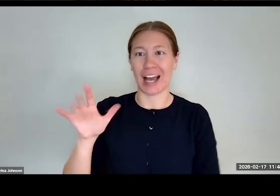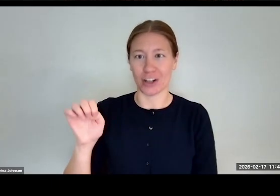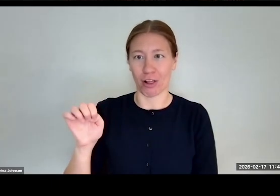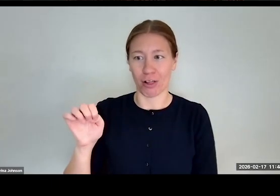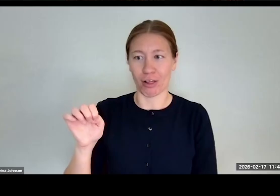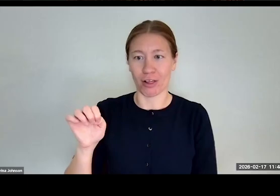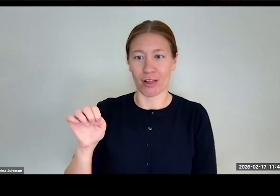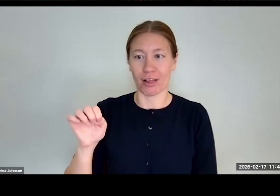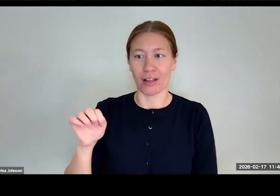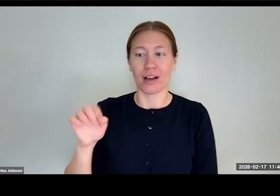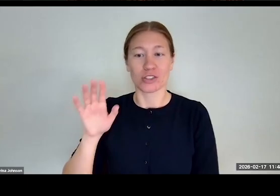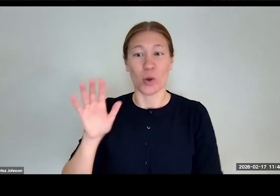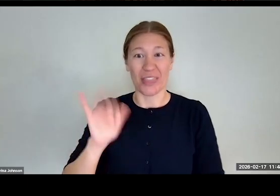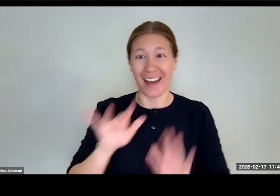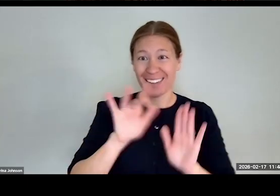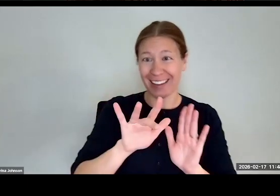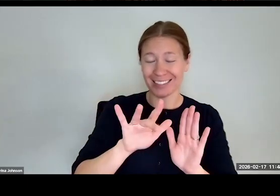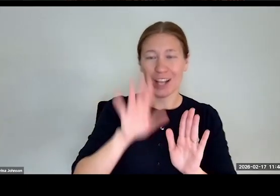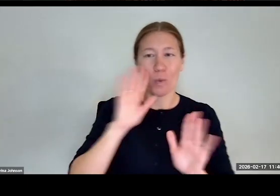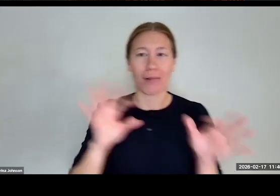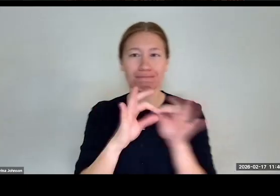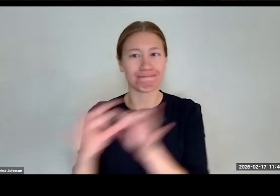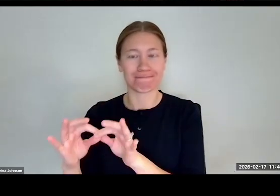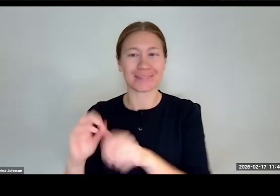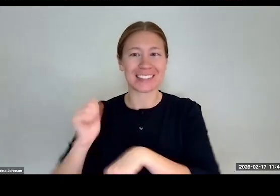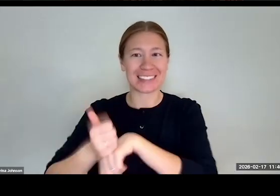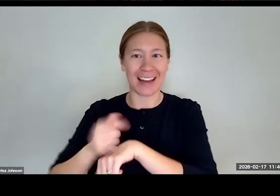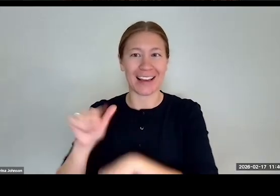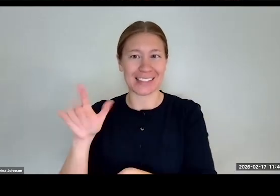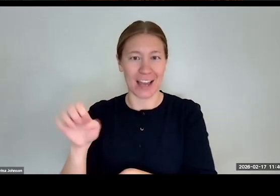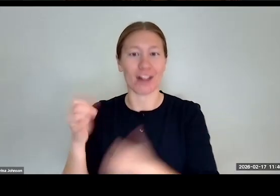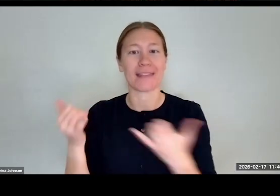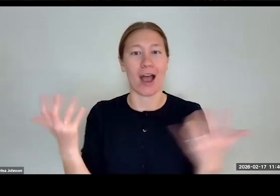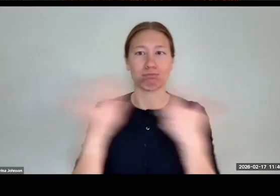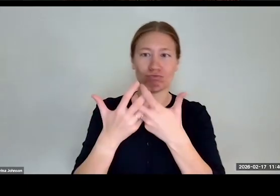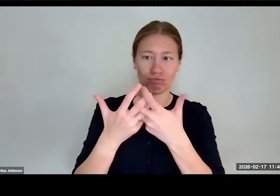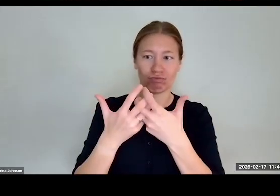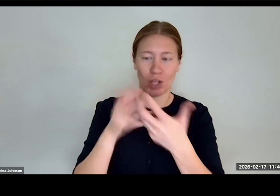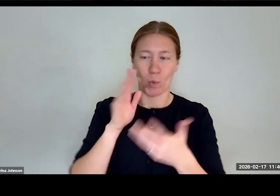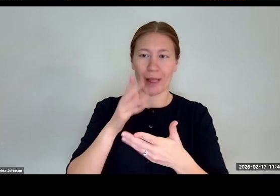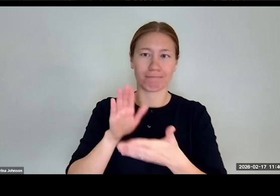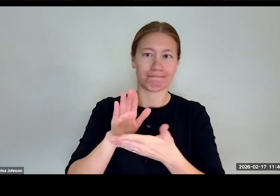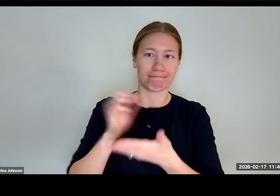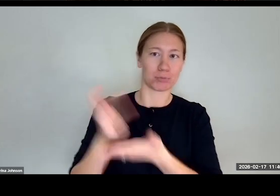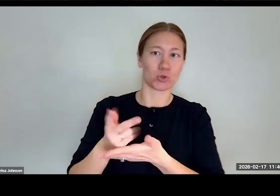to click set as slide title. It's now going to find that as the title and it's going to clear that error on that slide.